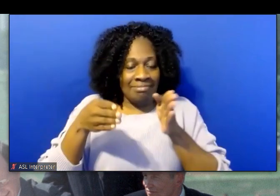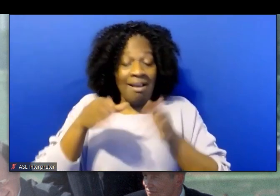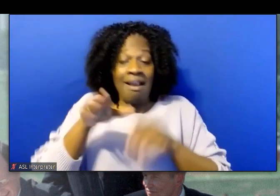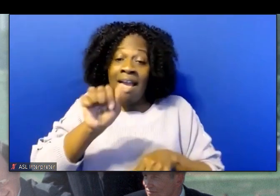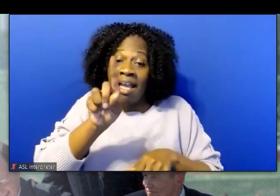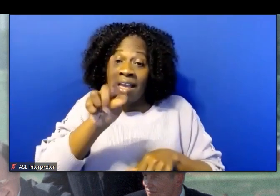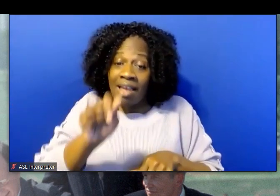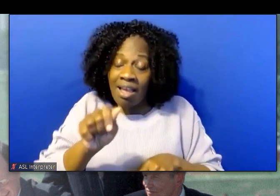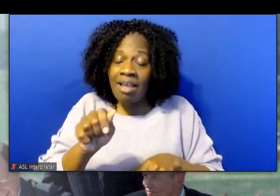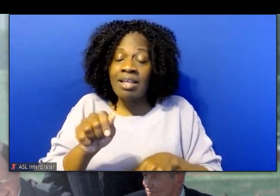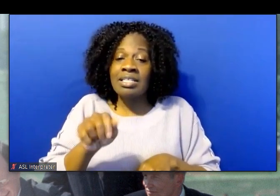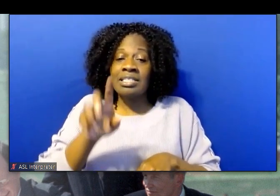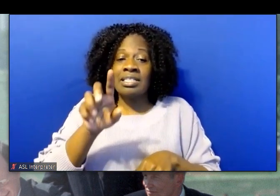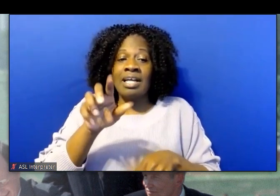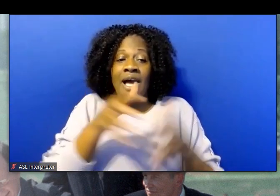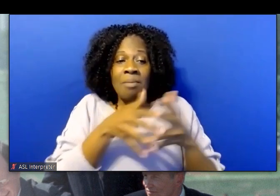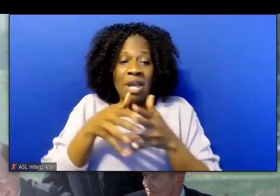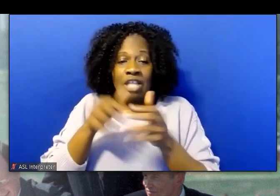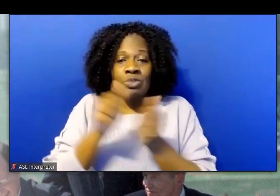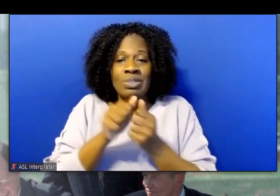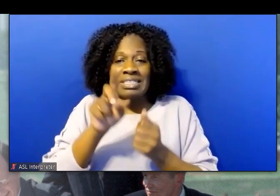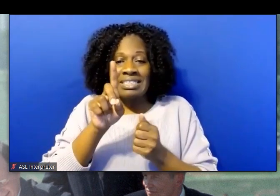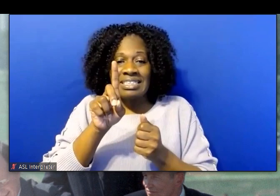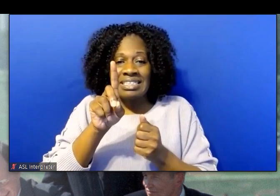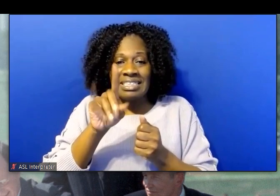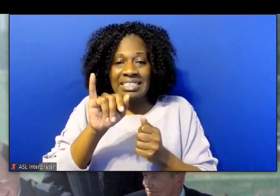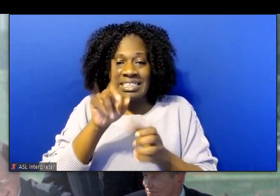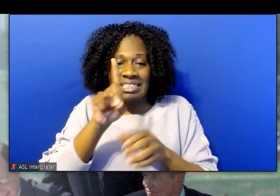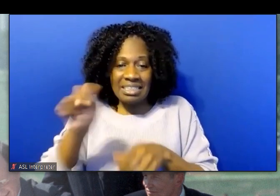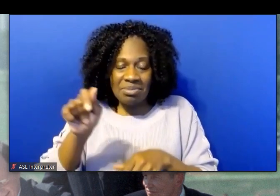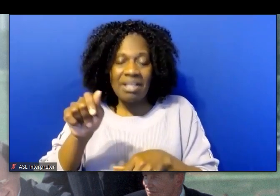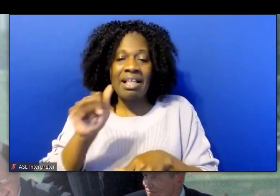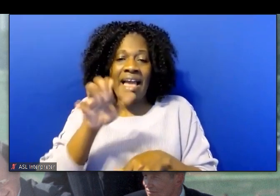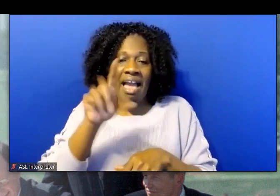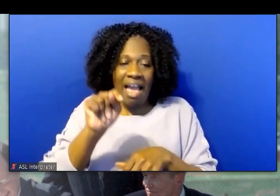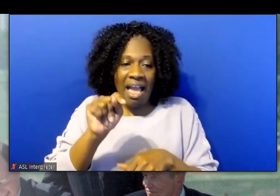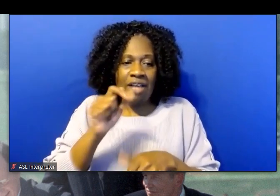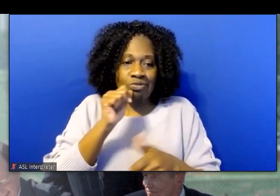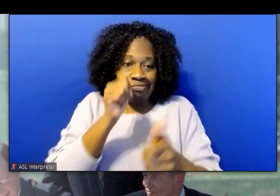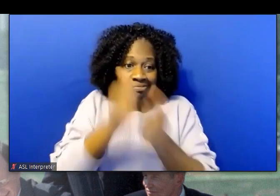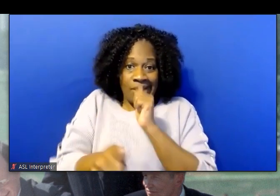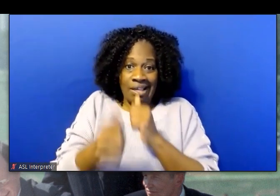the Americans with Disabilities Act passed in 1990 does cover online communications.